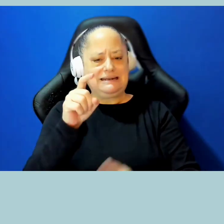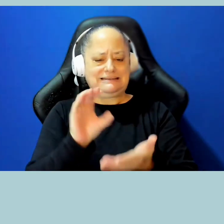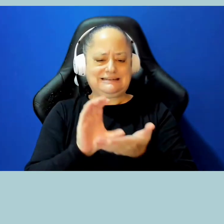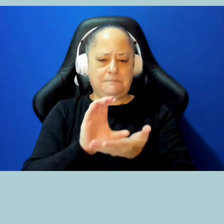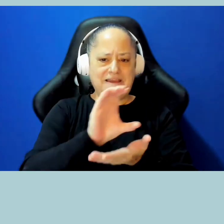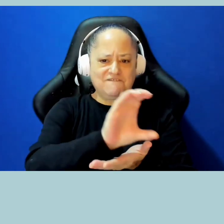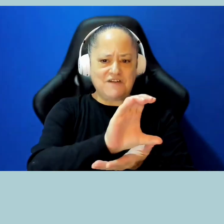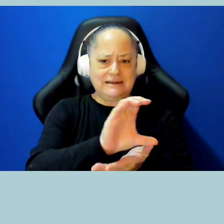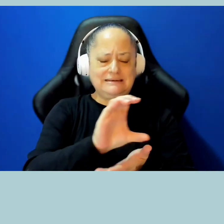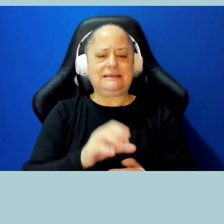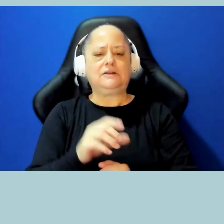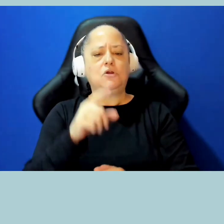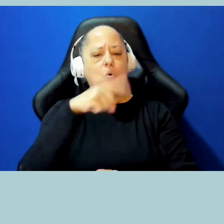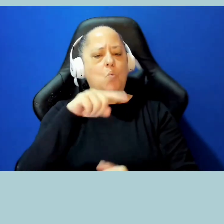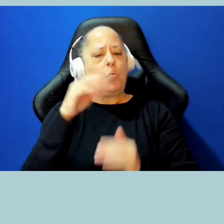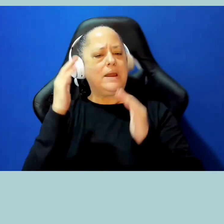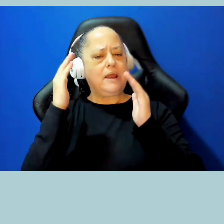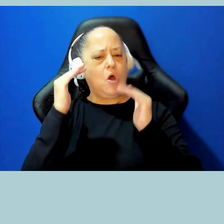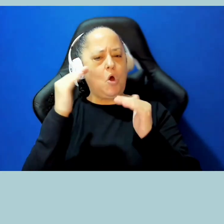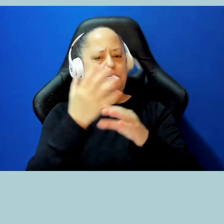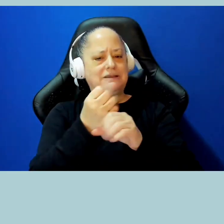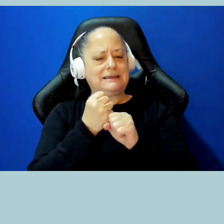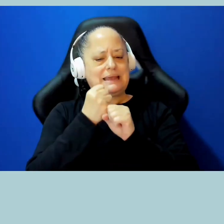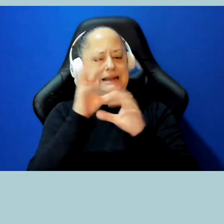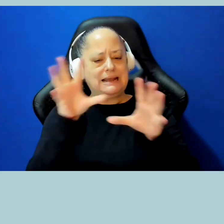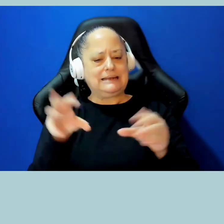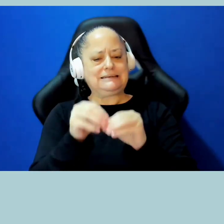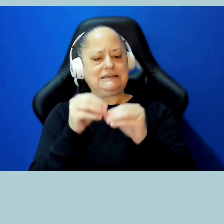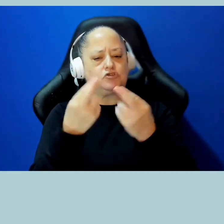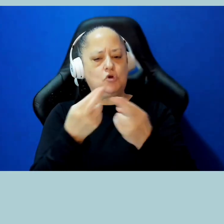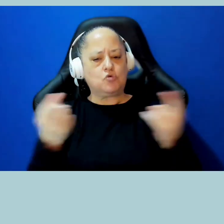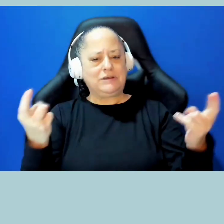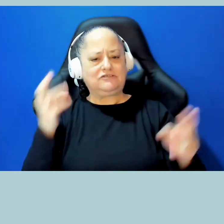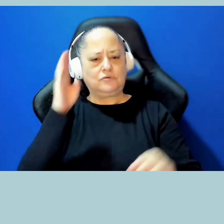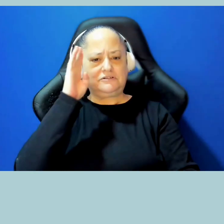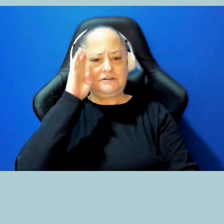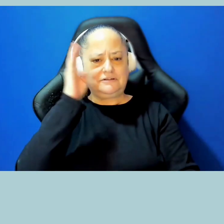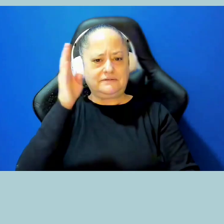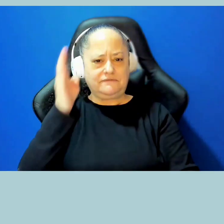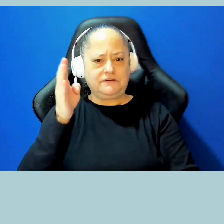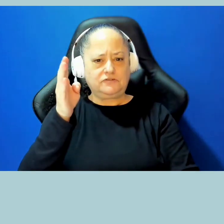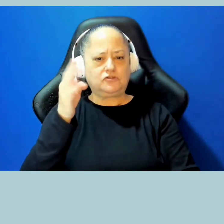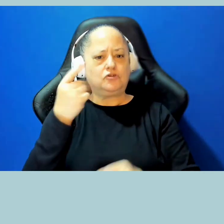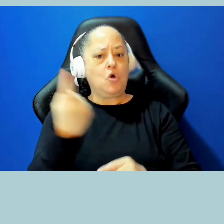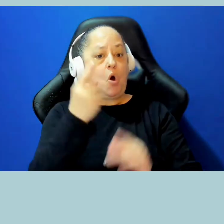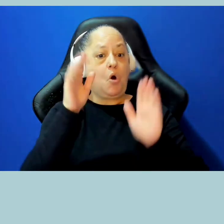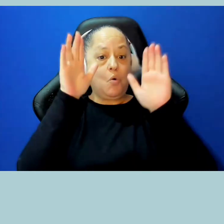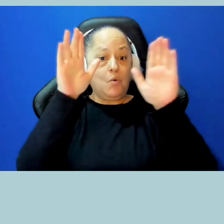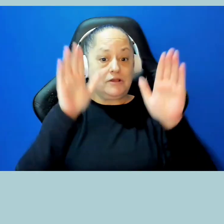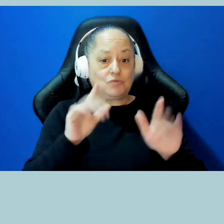We hope to get additional resources in the future. It's always wonderful, but we plan on partnering with